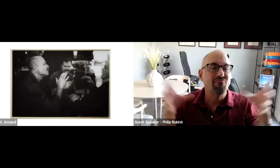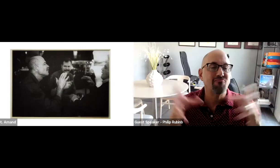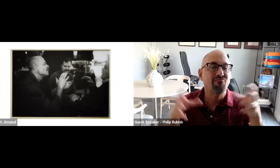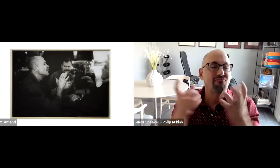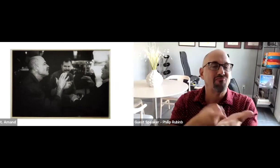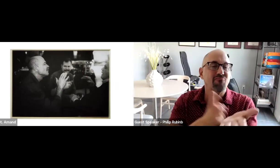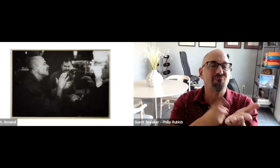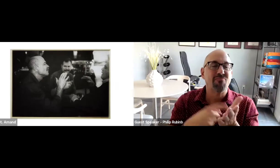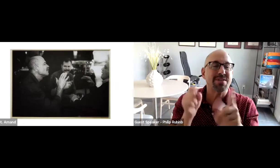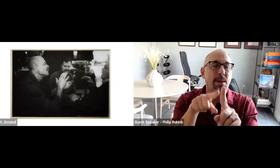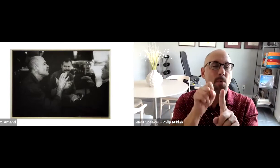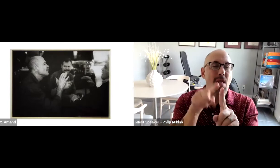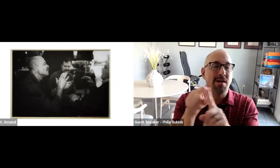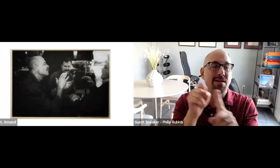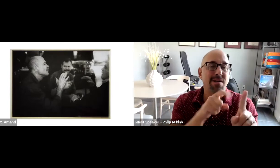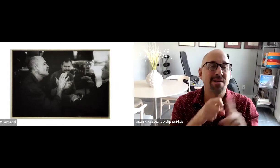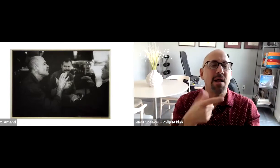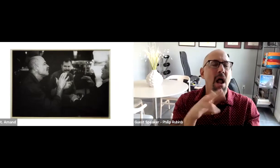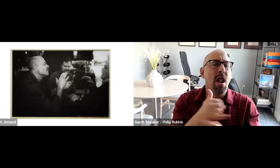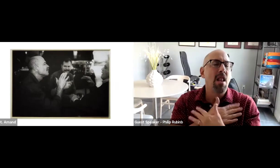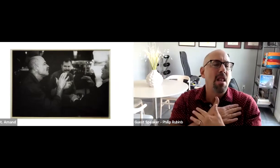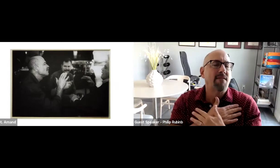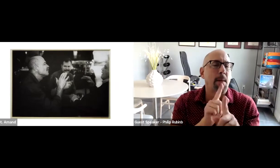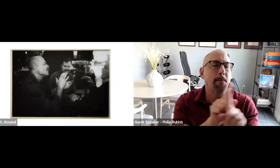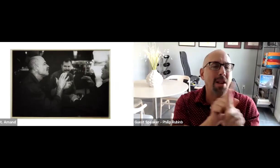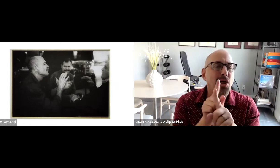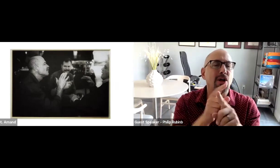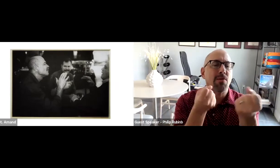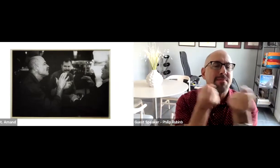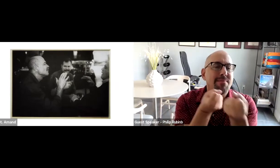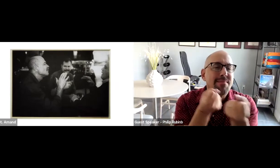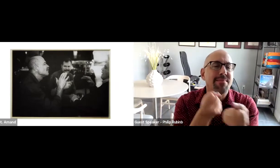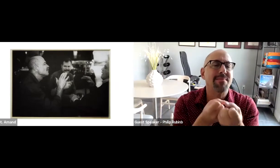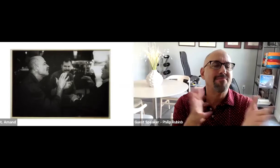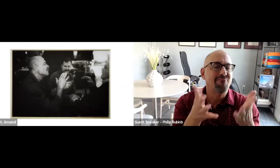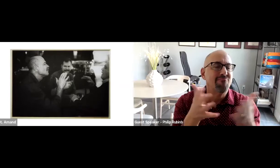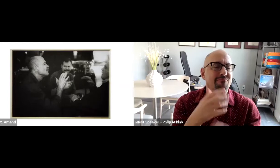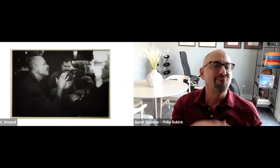and it gave them the opportunity to have discussions with them,